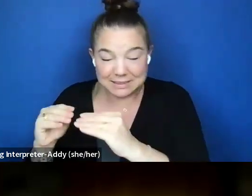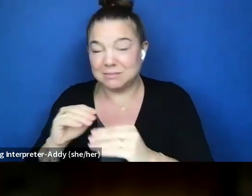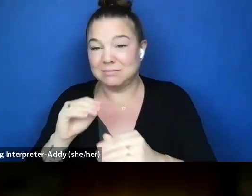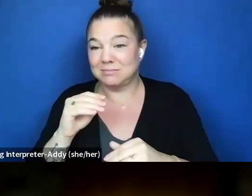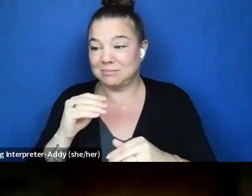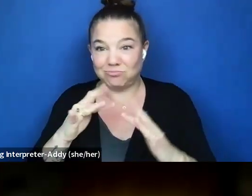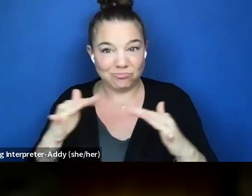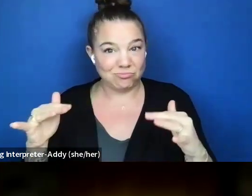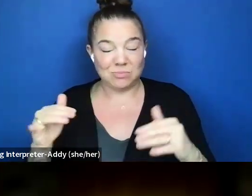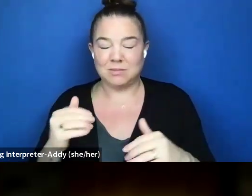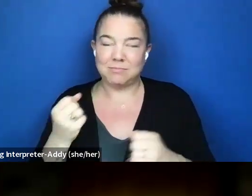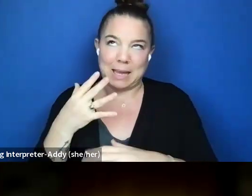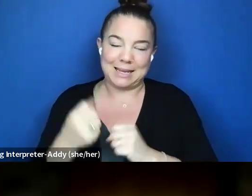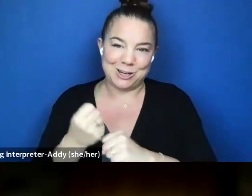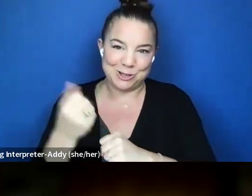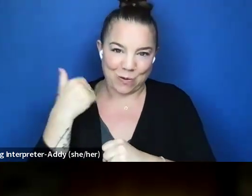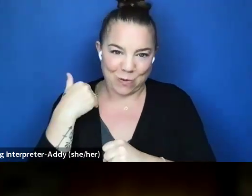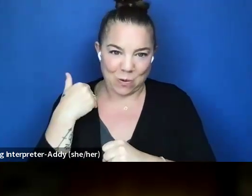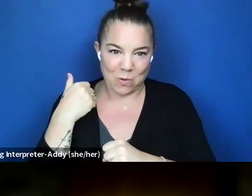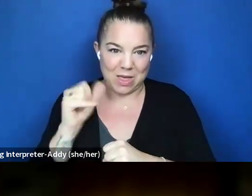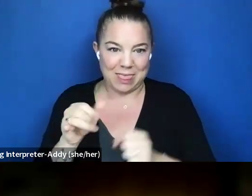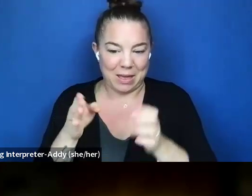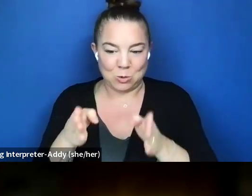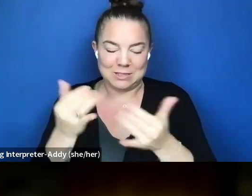Brooke Wilson (she/her): This was years ago, and they've gotten a little bit more